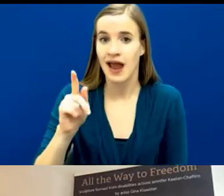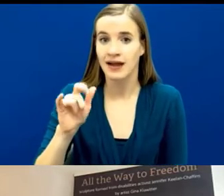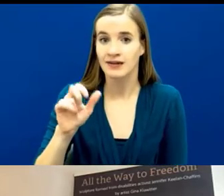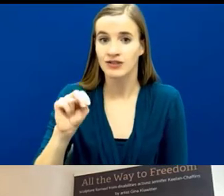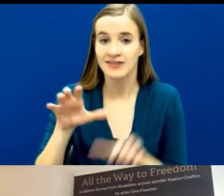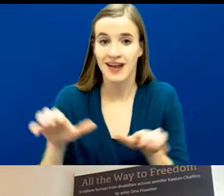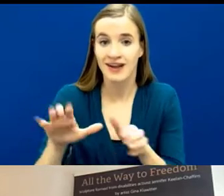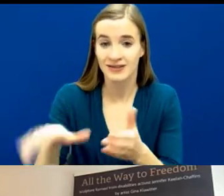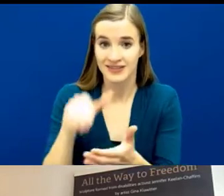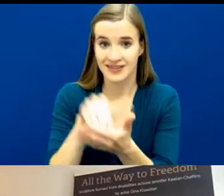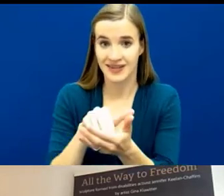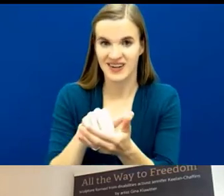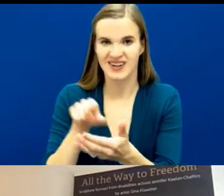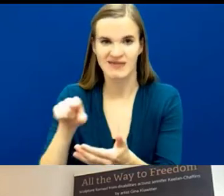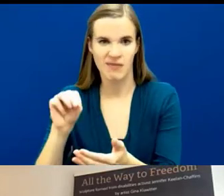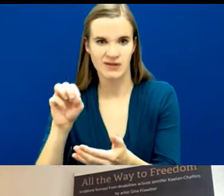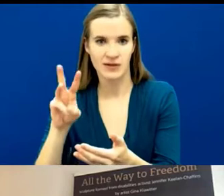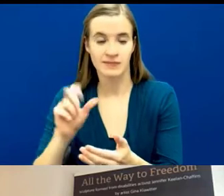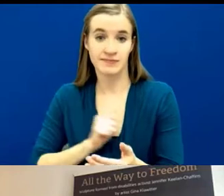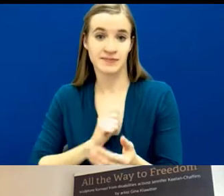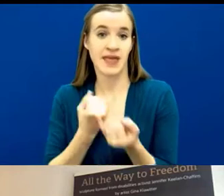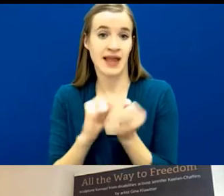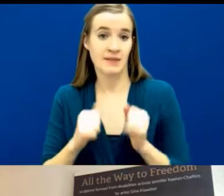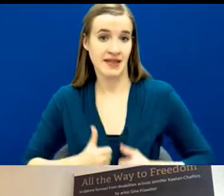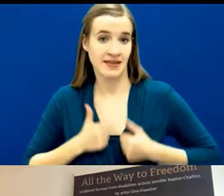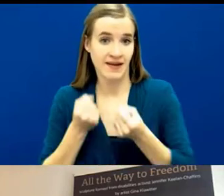Advocate. The Disability- Disability Action Center is a Center for